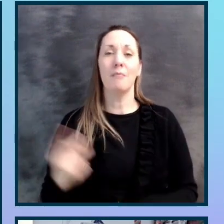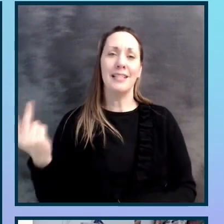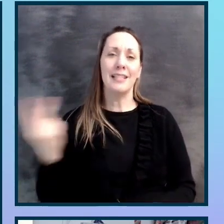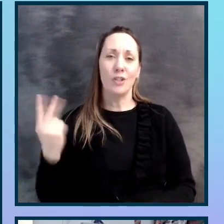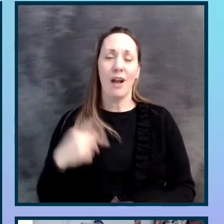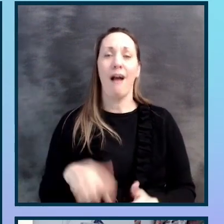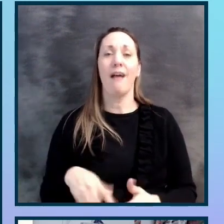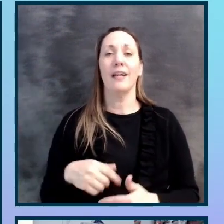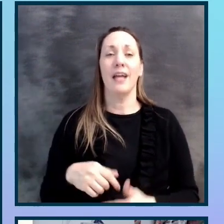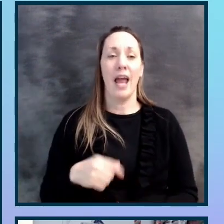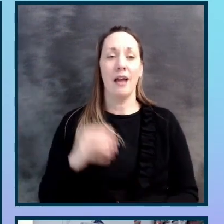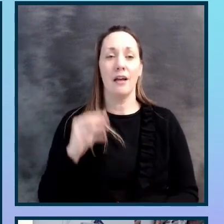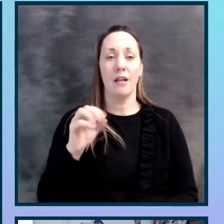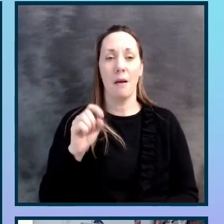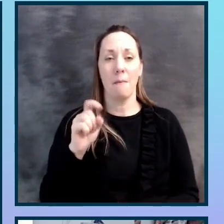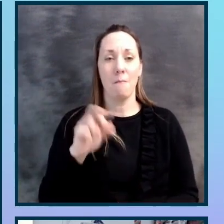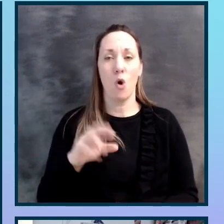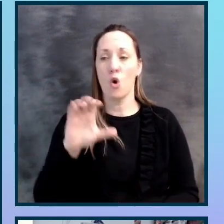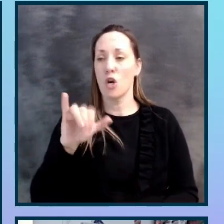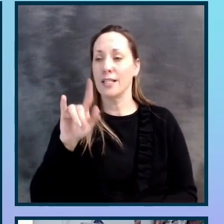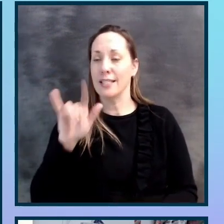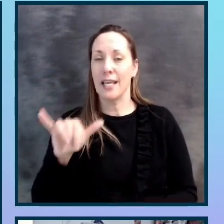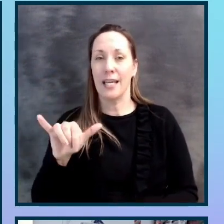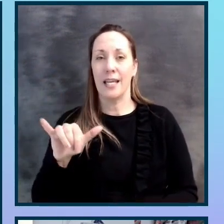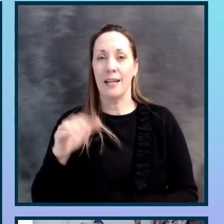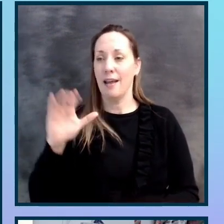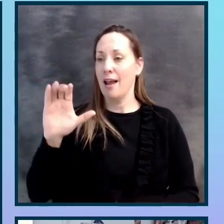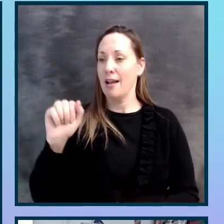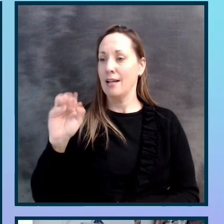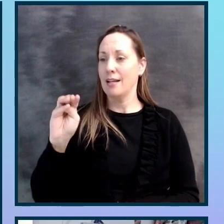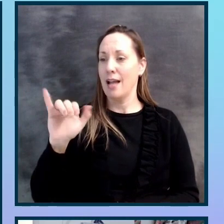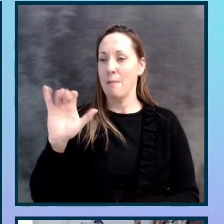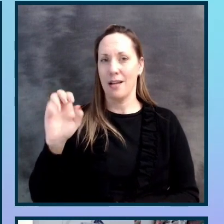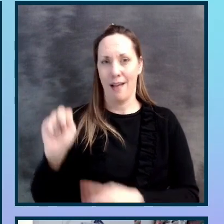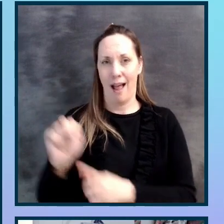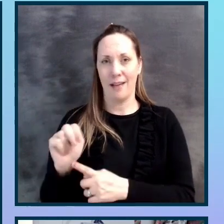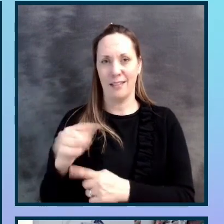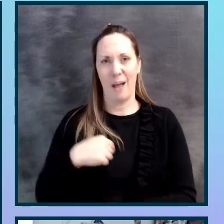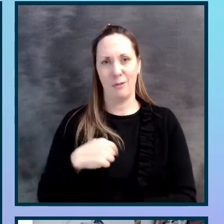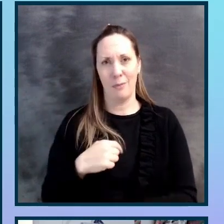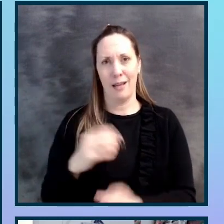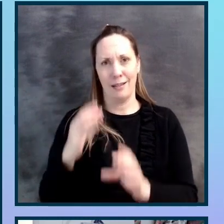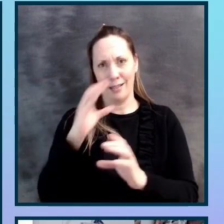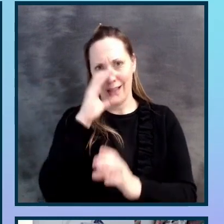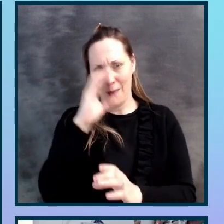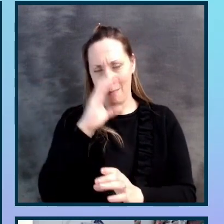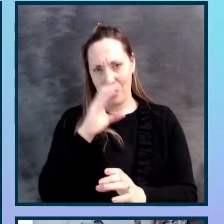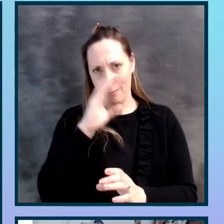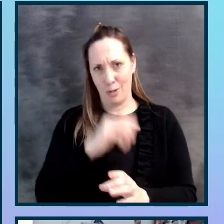I happen to be a big comic book nerd as is my sister. Due to her issues with walking and balance,